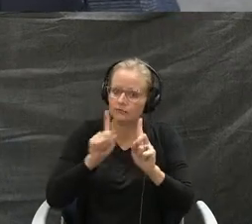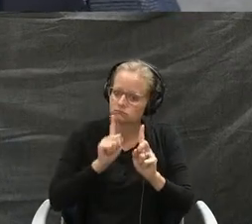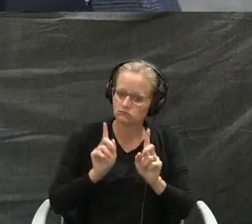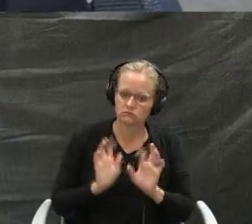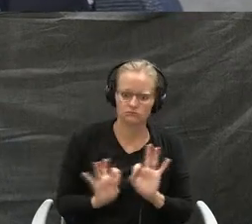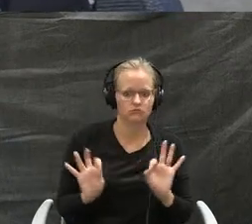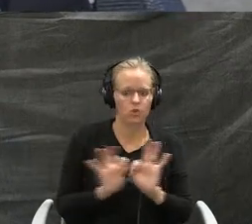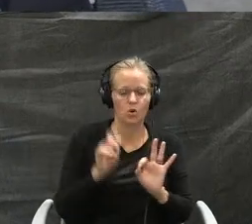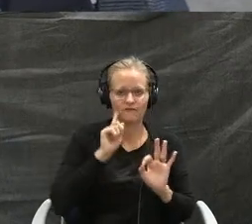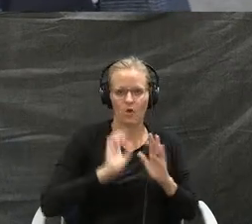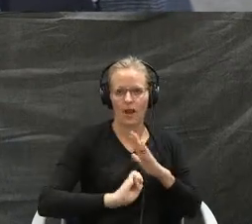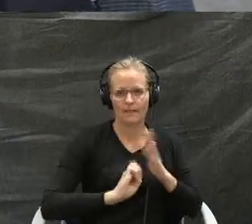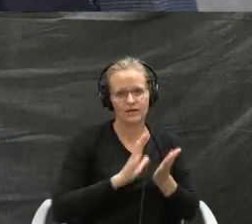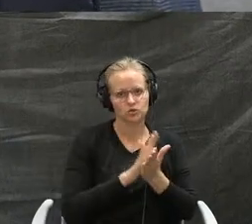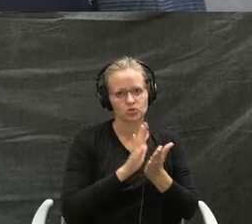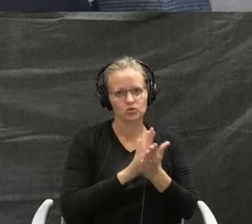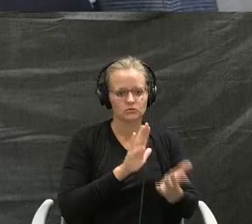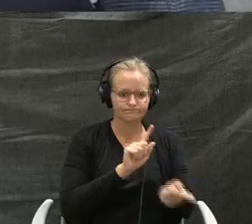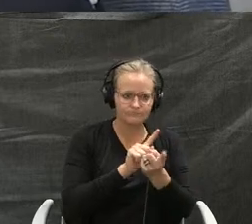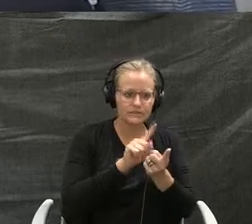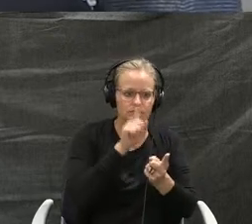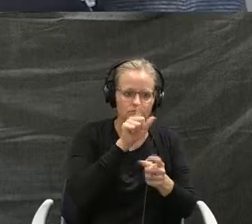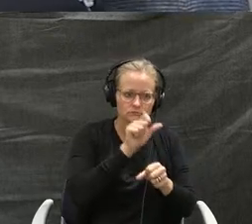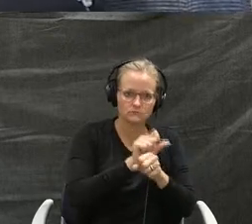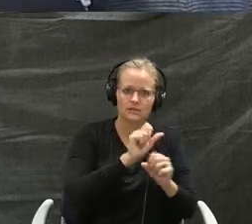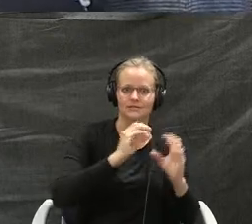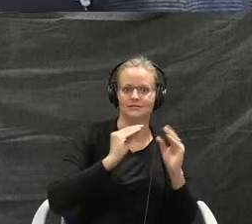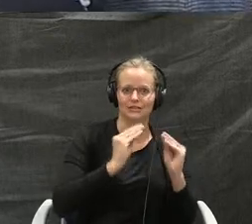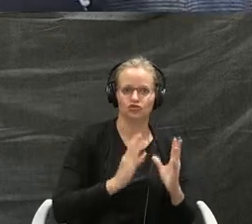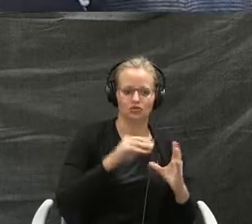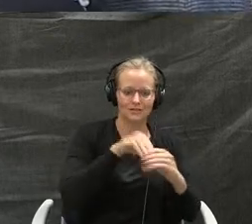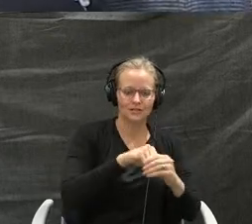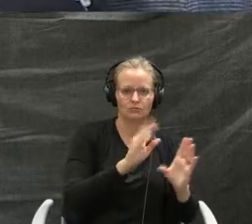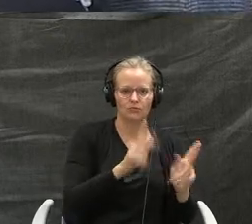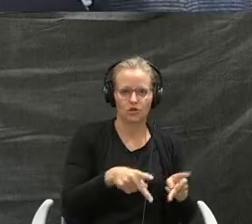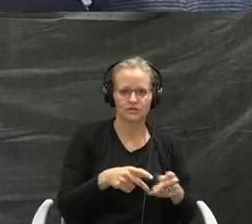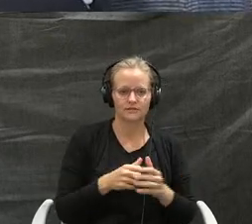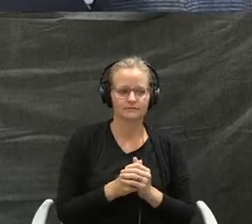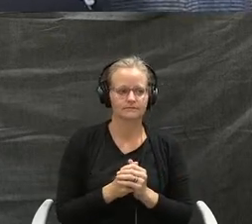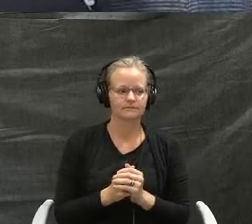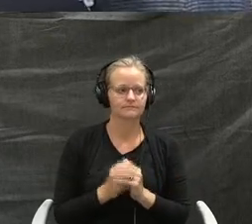school students. Question from Emma Turner in Chanhassen.